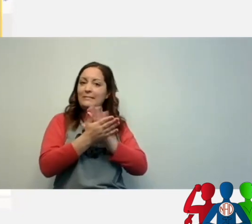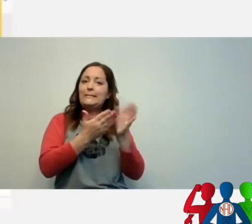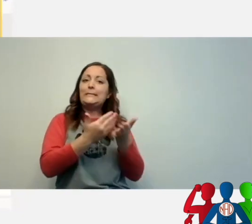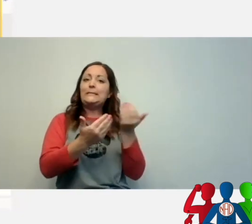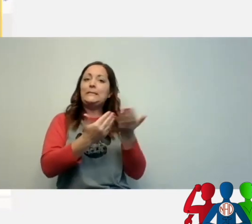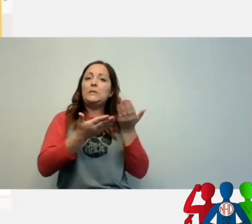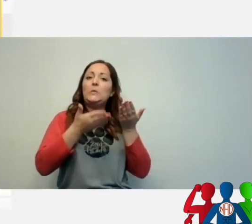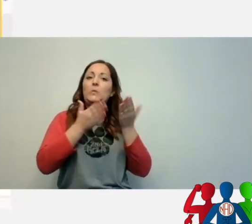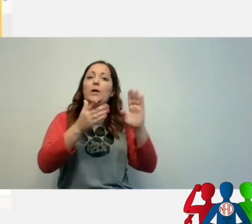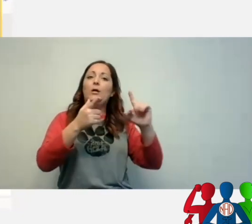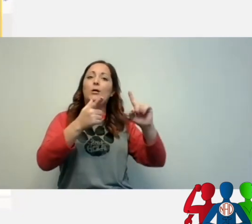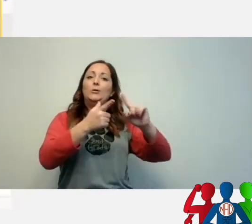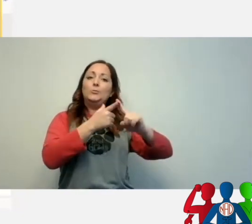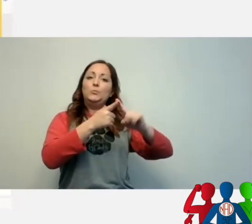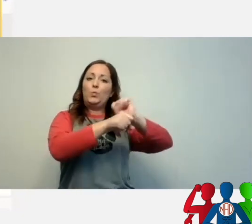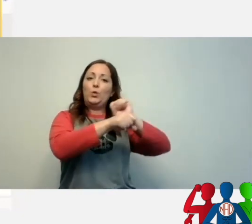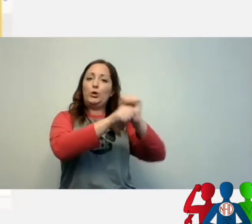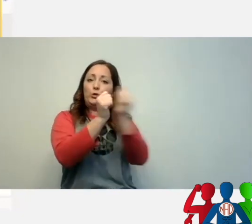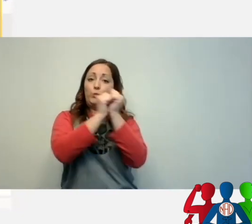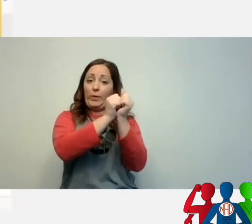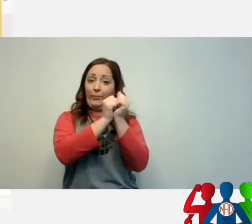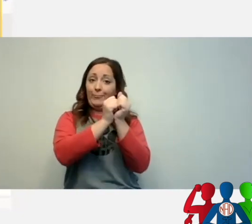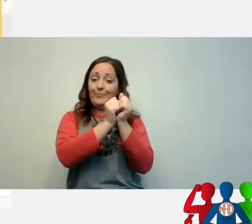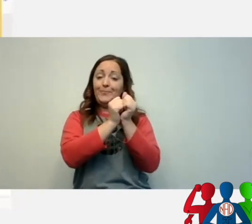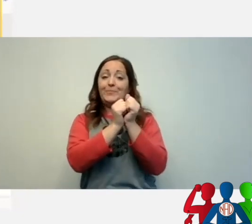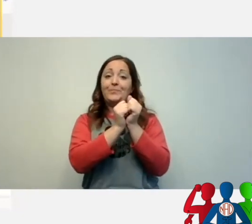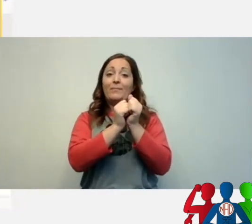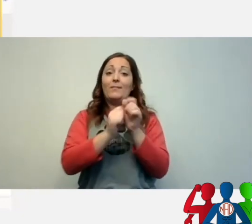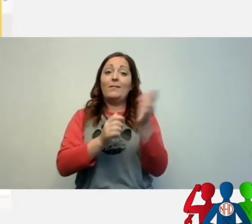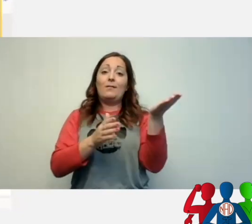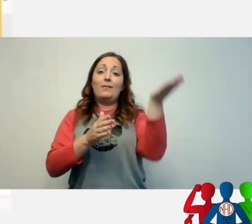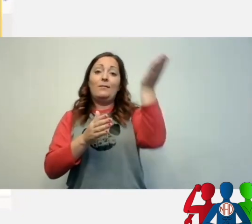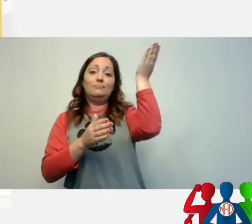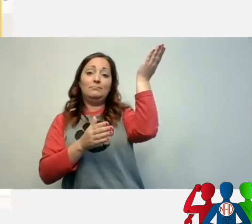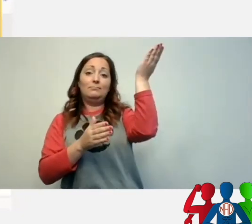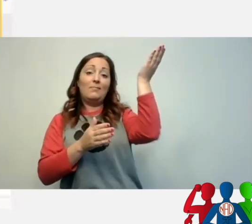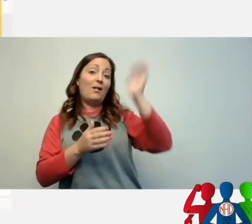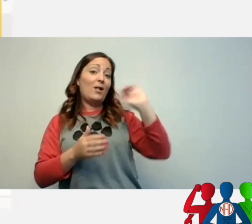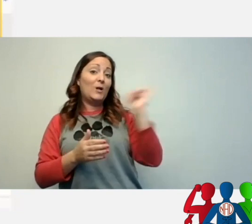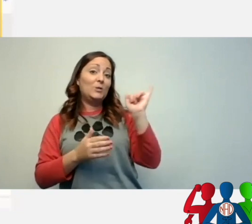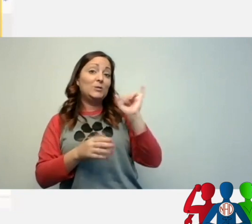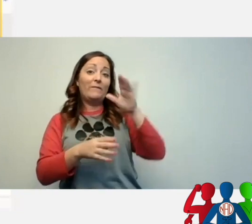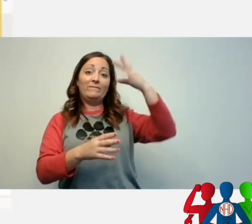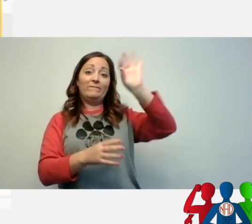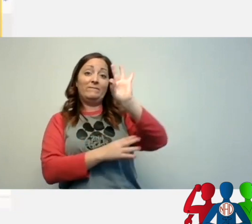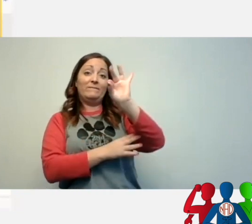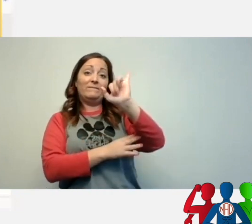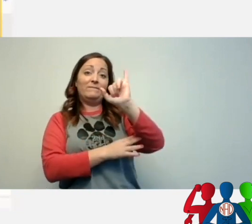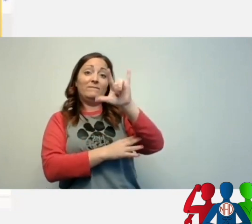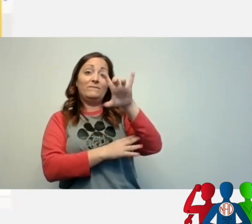This is much nicer than sharing files over email where emails can easily get lost.